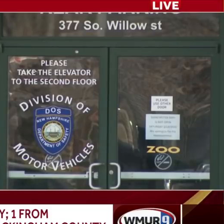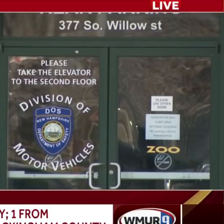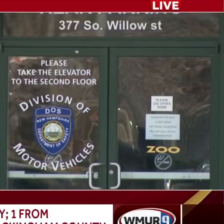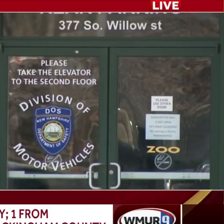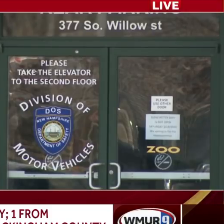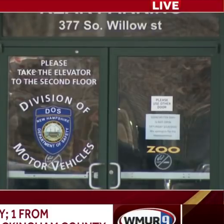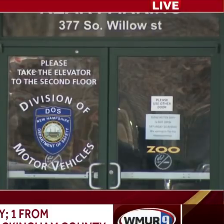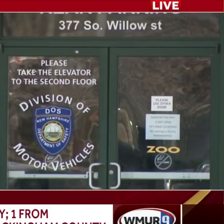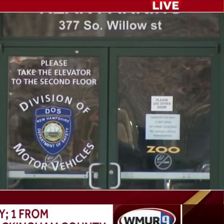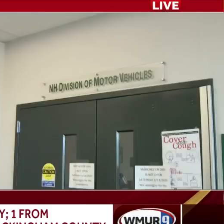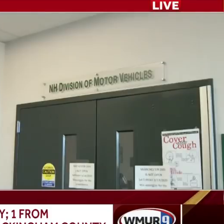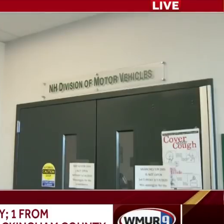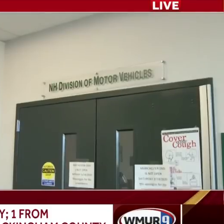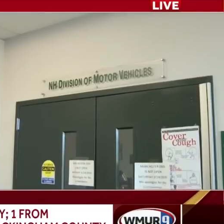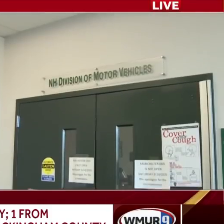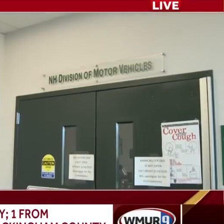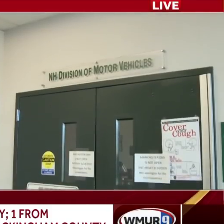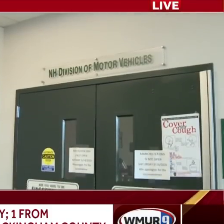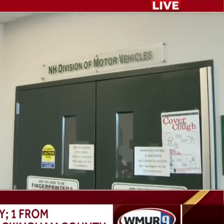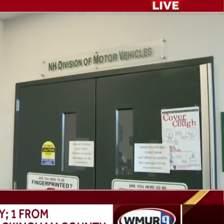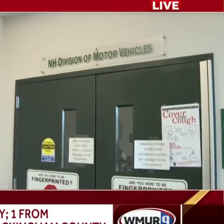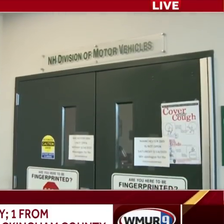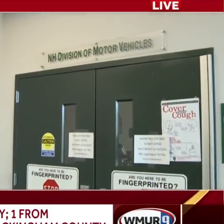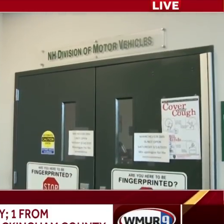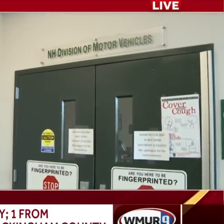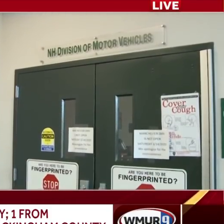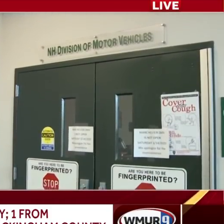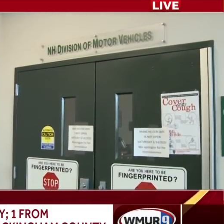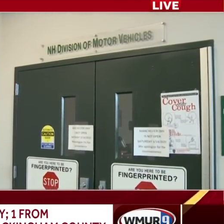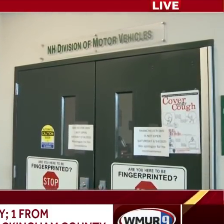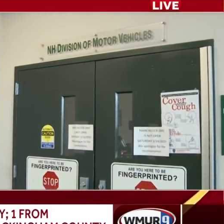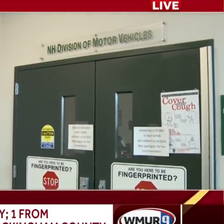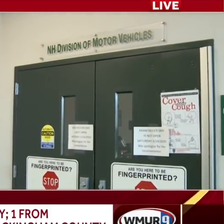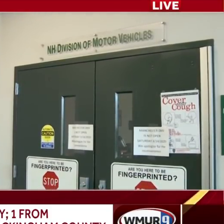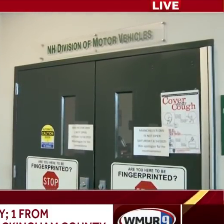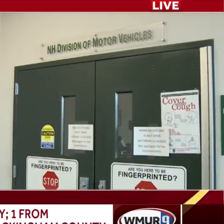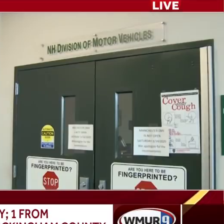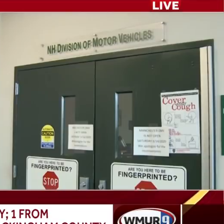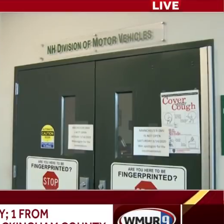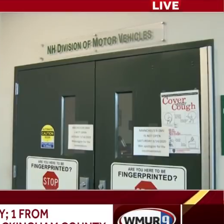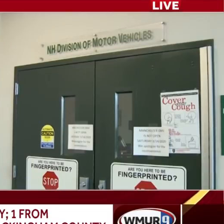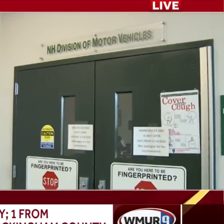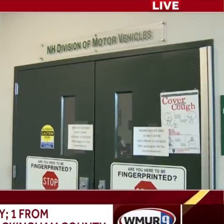THE INFORMATION OF WHERE THIS PERSON WAS MAY BE VERY HELPFUL.